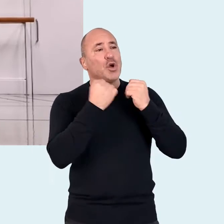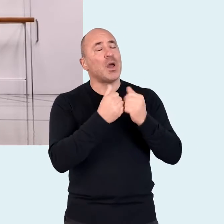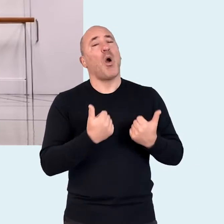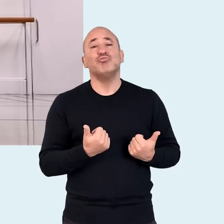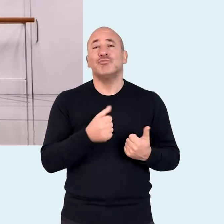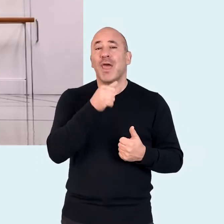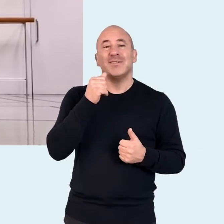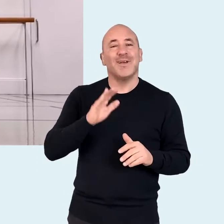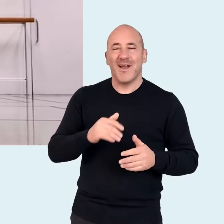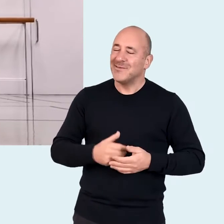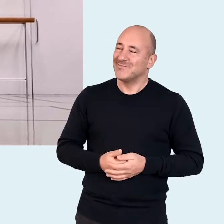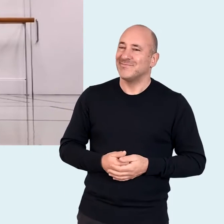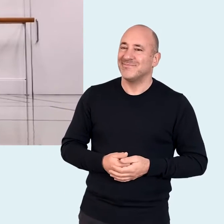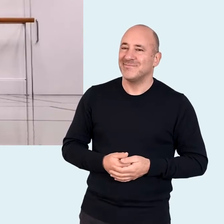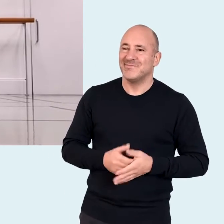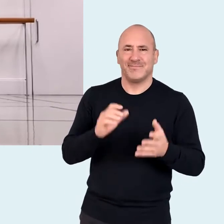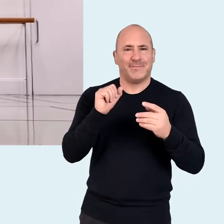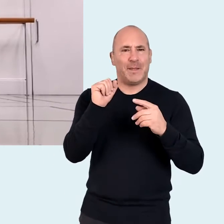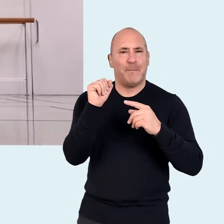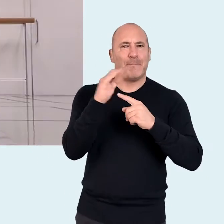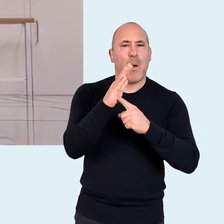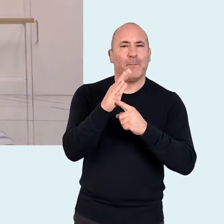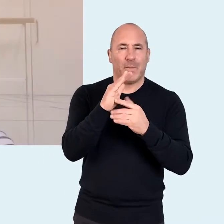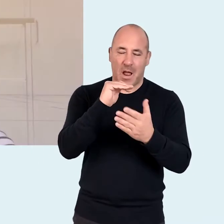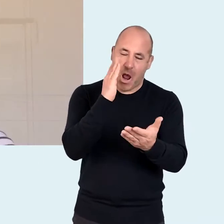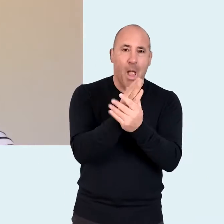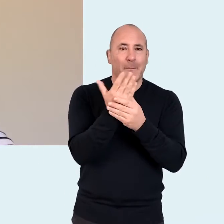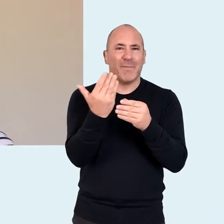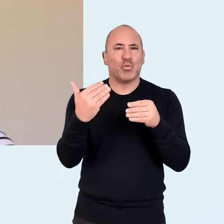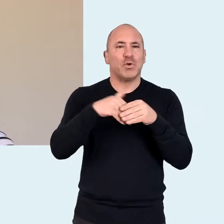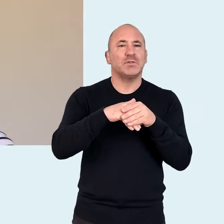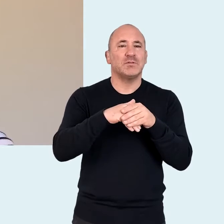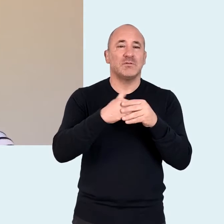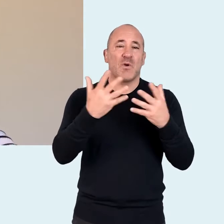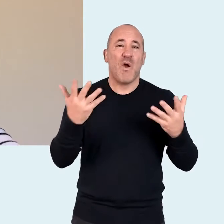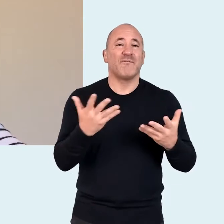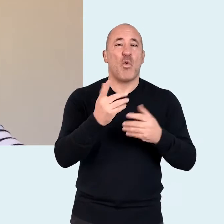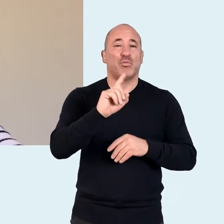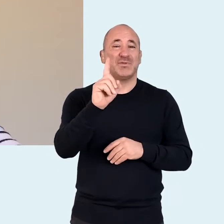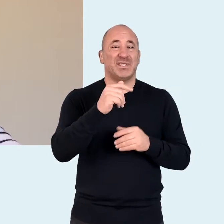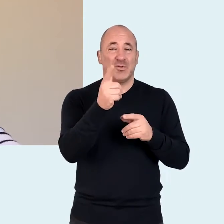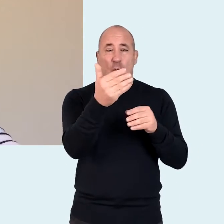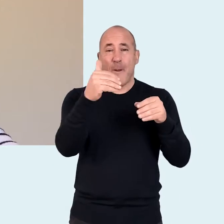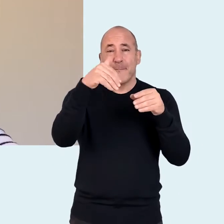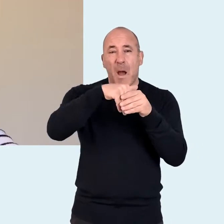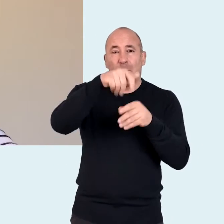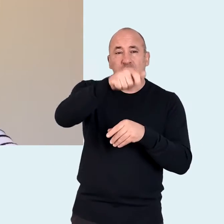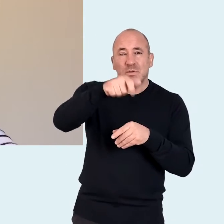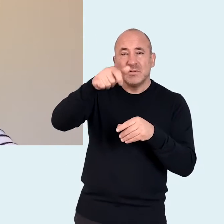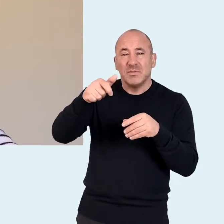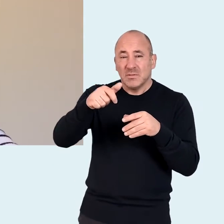A key element of true inclusivity is, of course, to make sure that your members are reflected